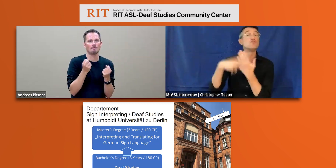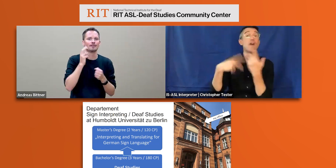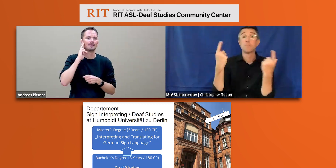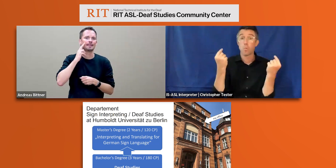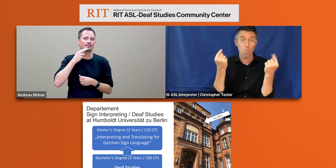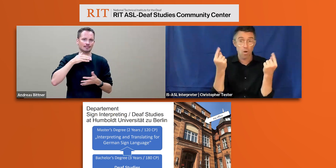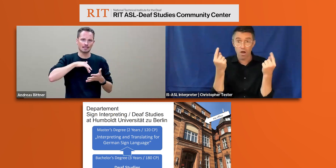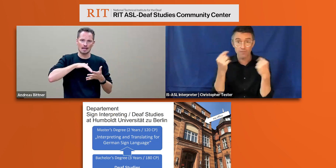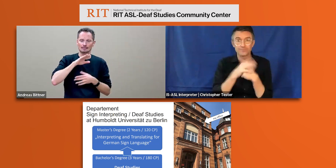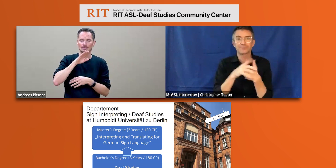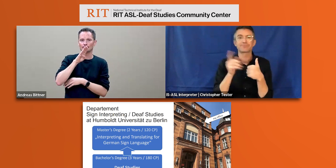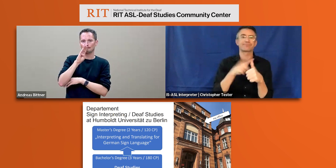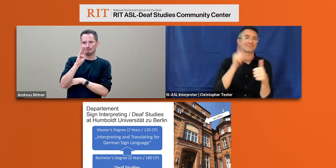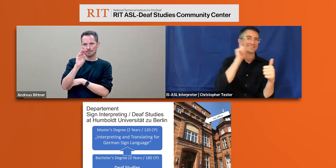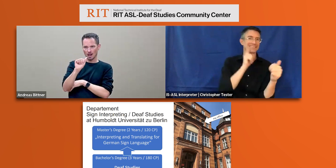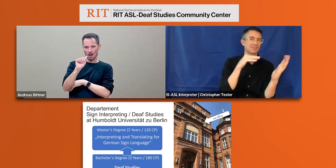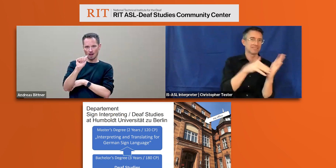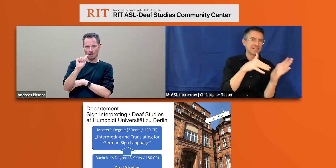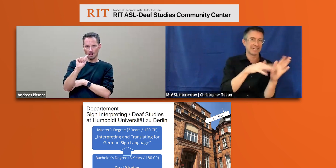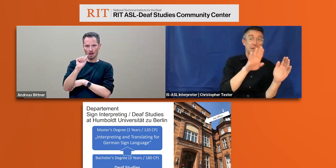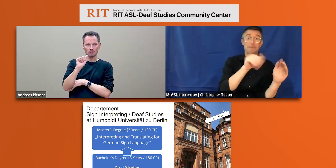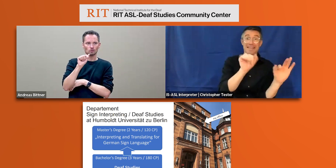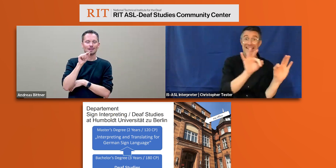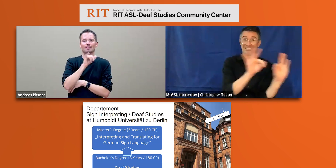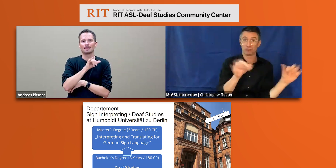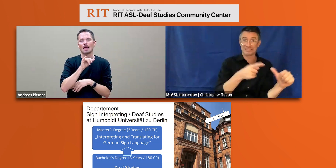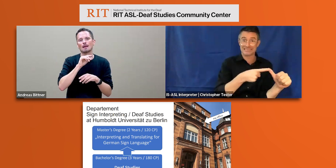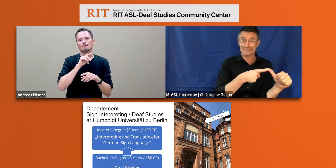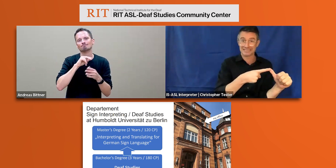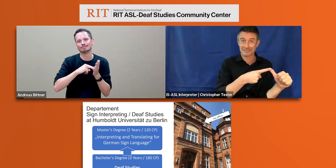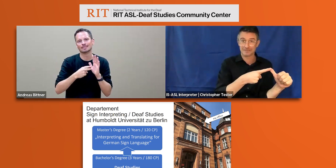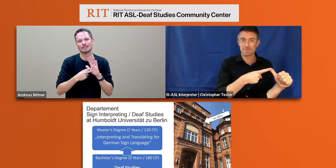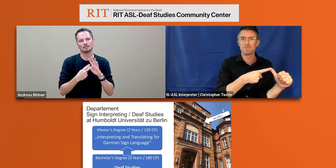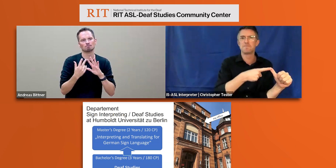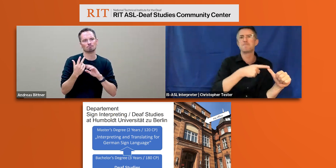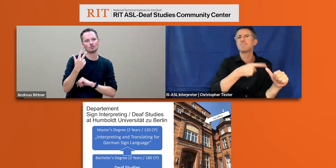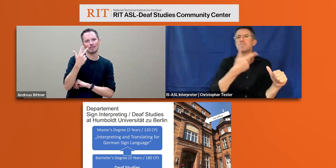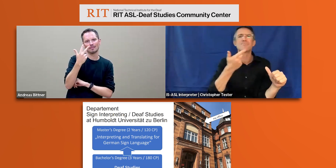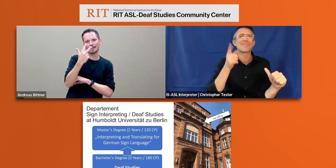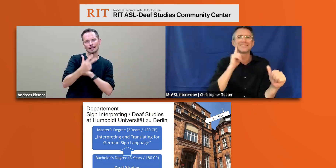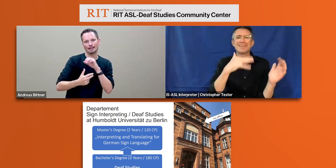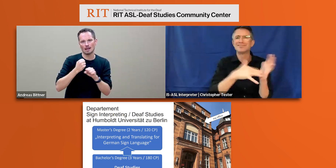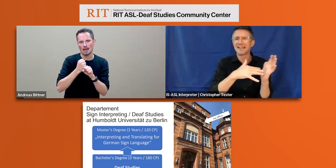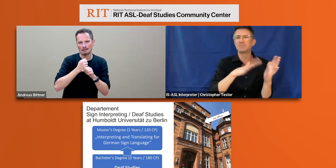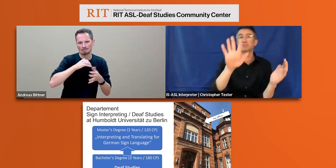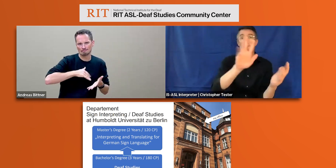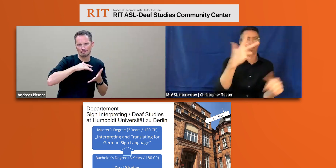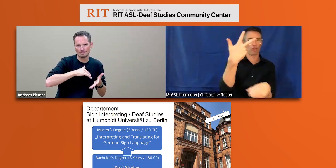please do. So, typically a person would get a bachelor's degree